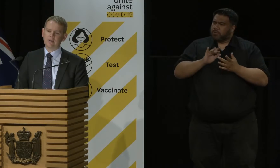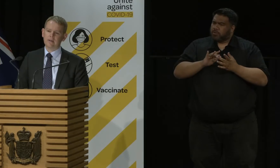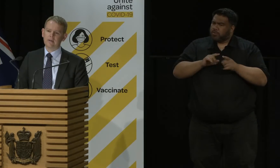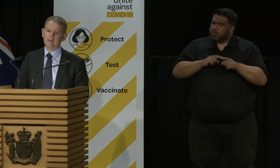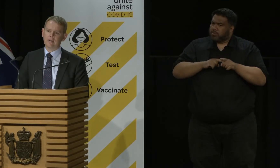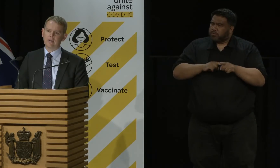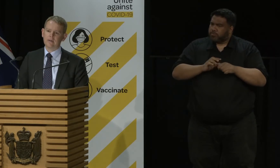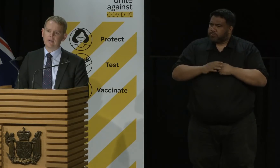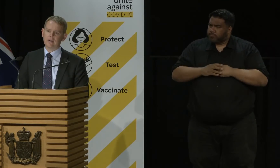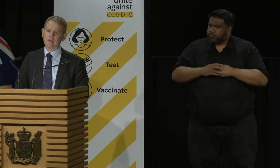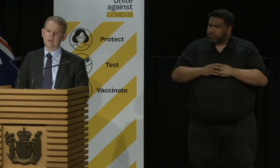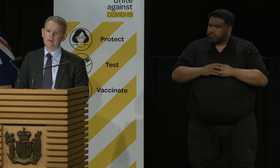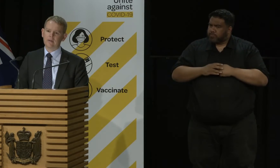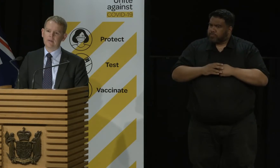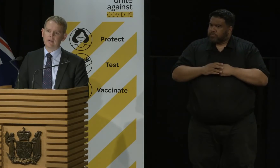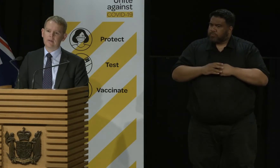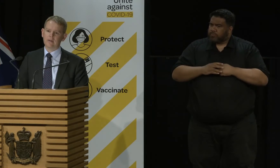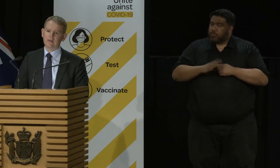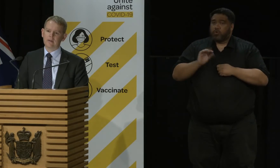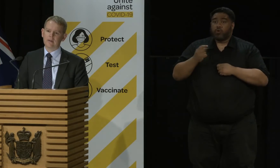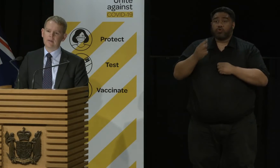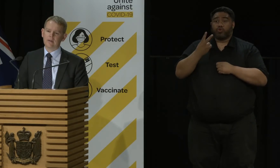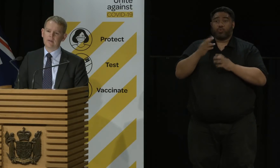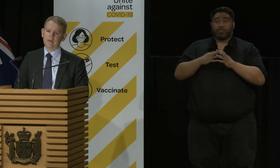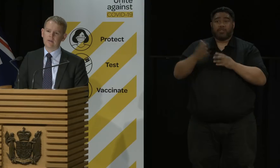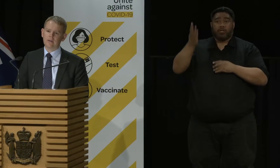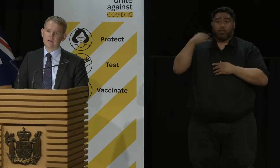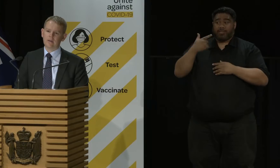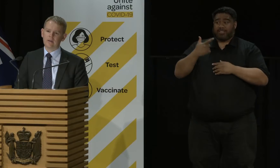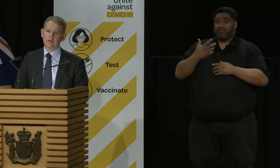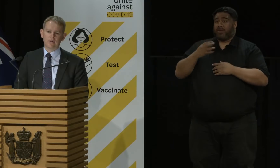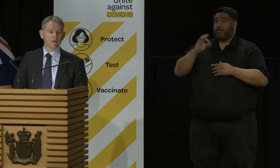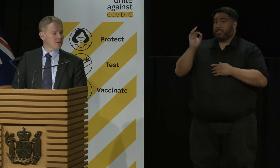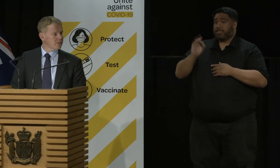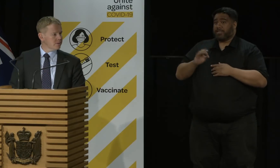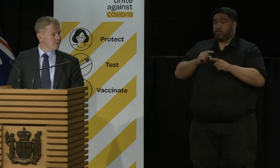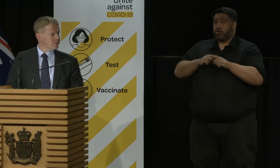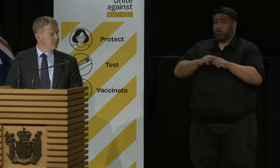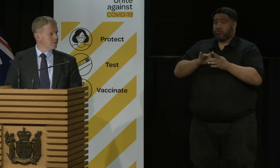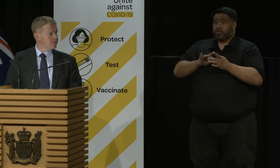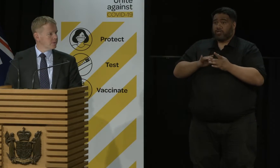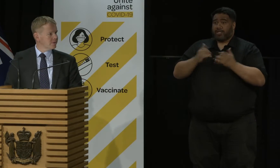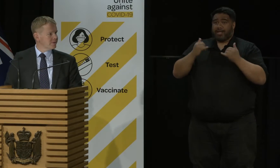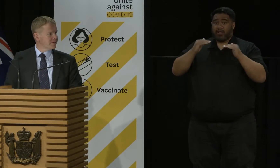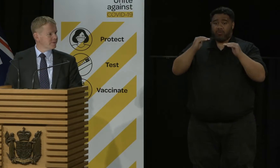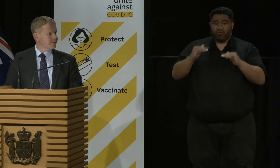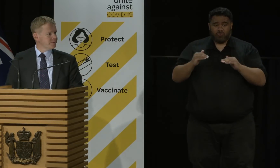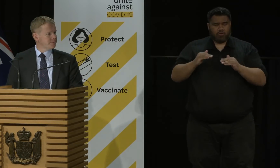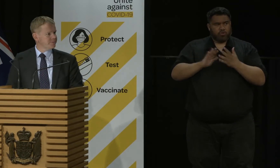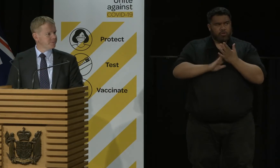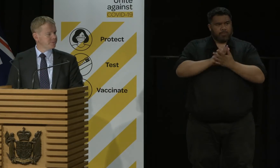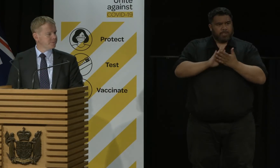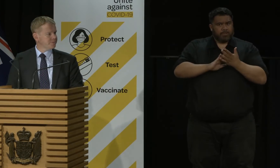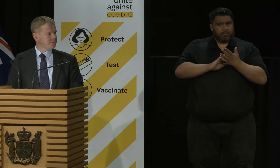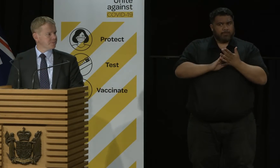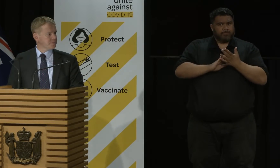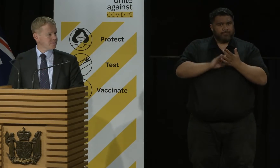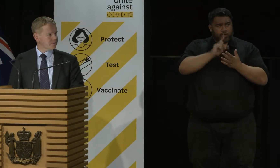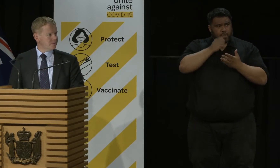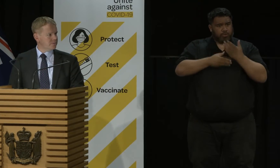On contact tracing, about